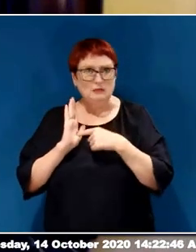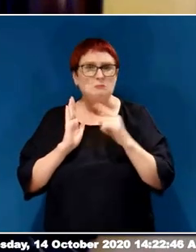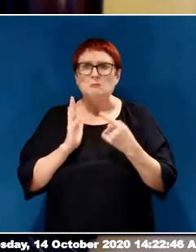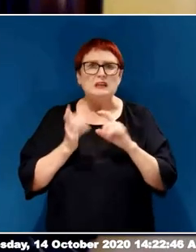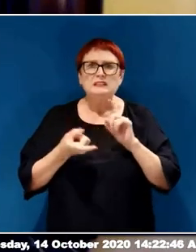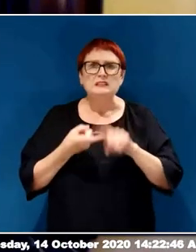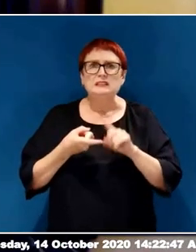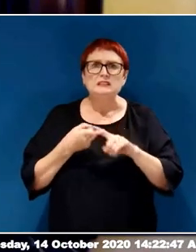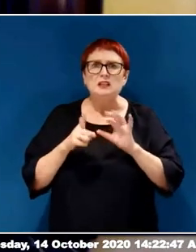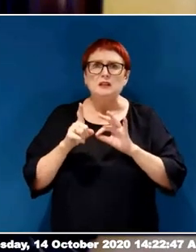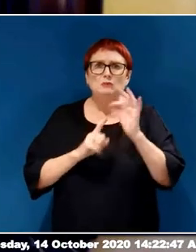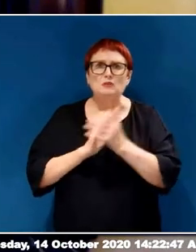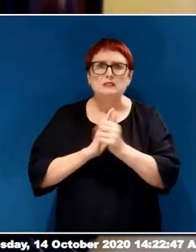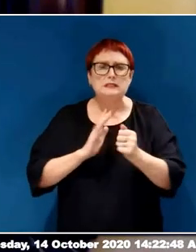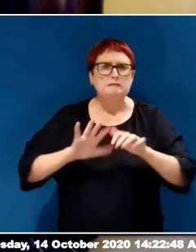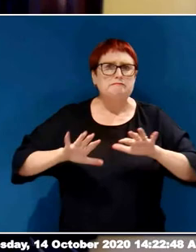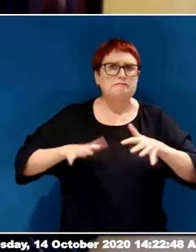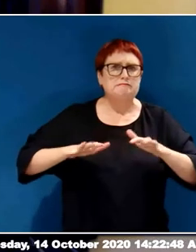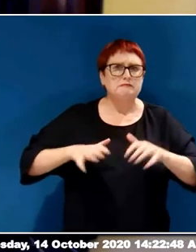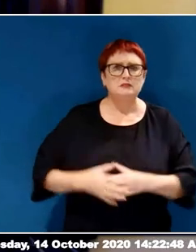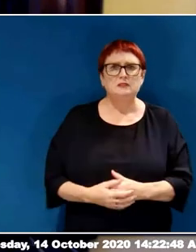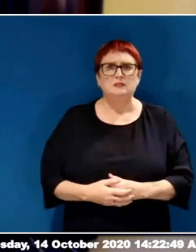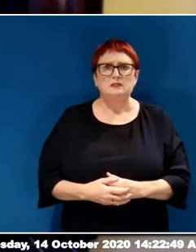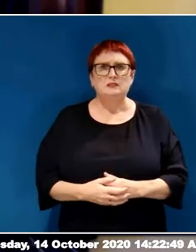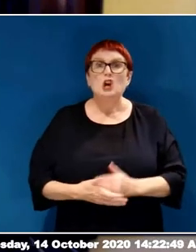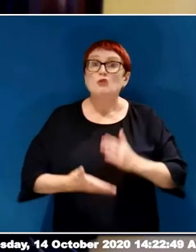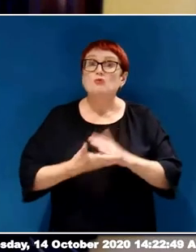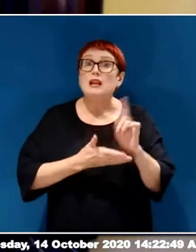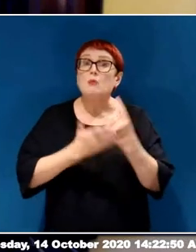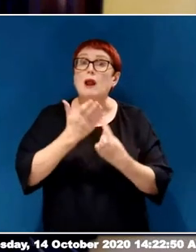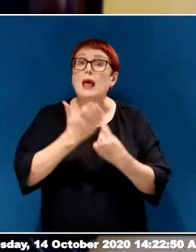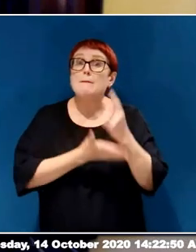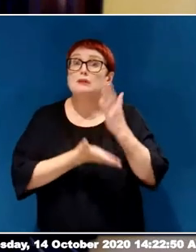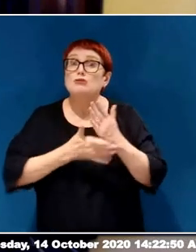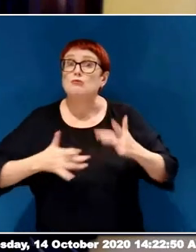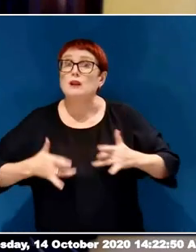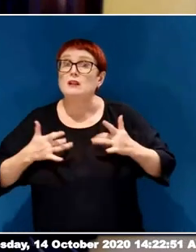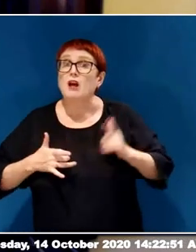of the 37 focus areas for their professional learning, and there is no